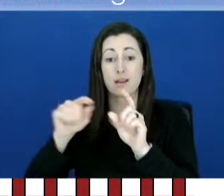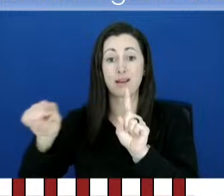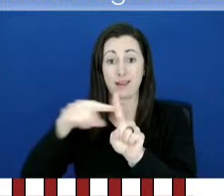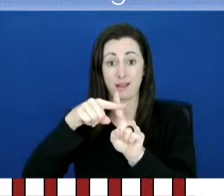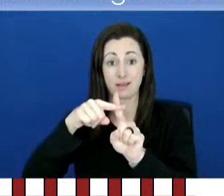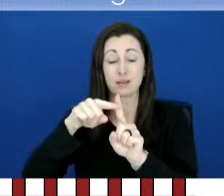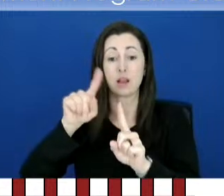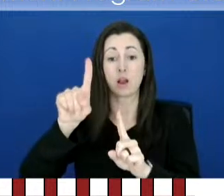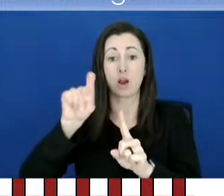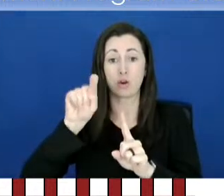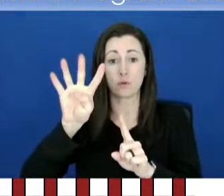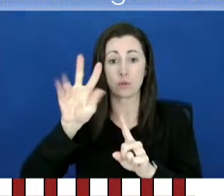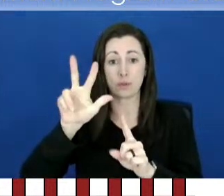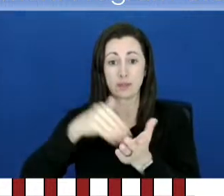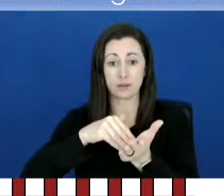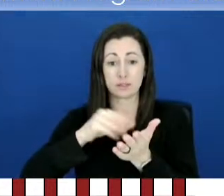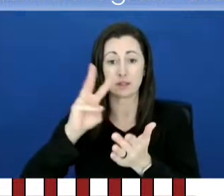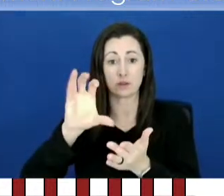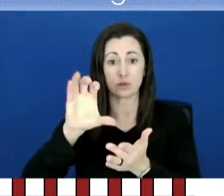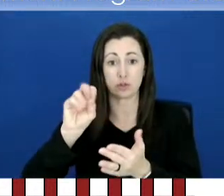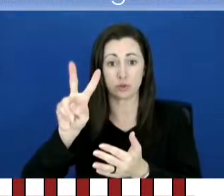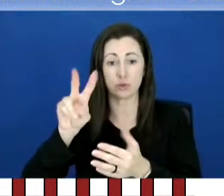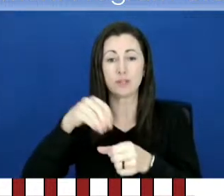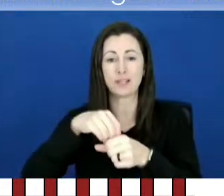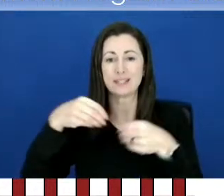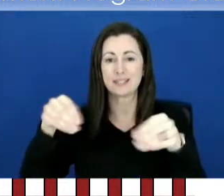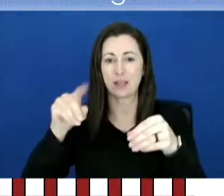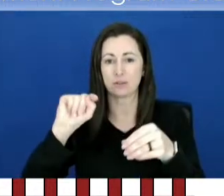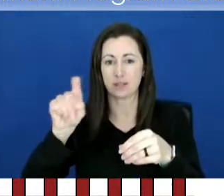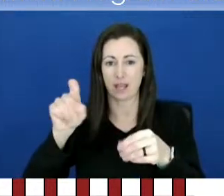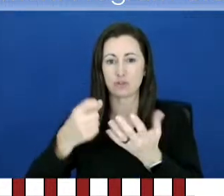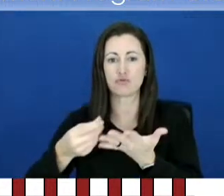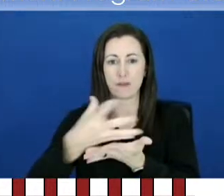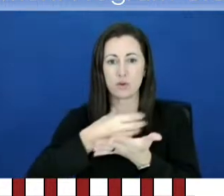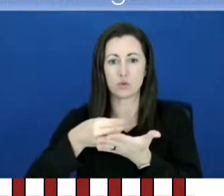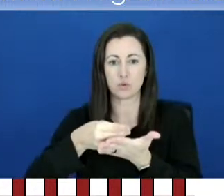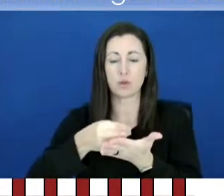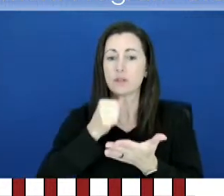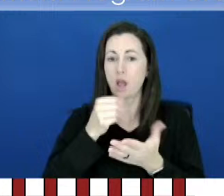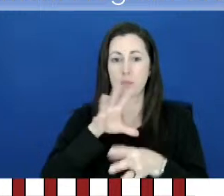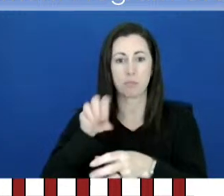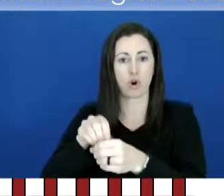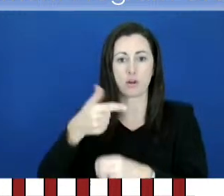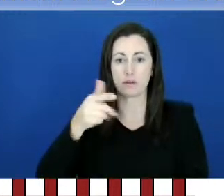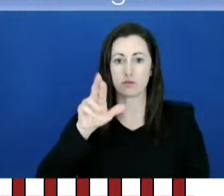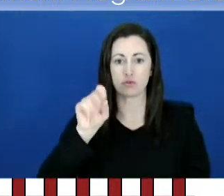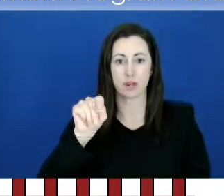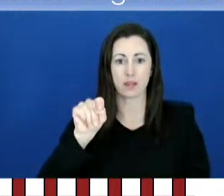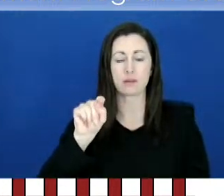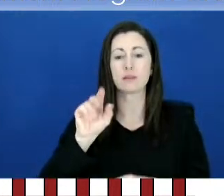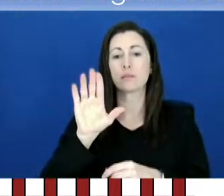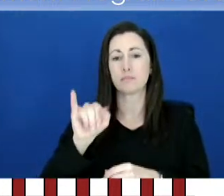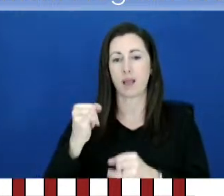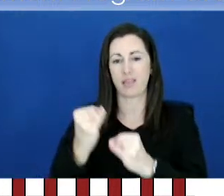TO INDUCE AN ADDITIONAL